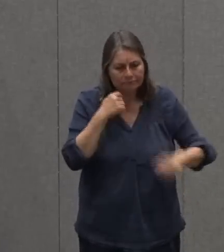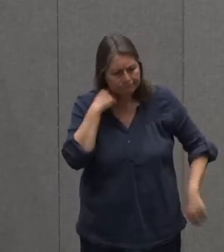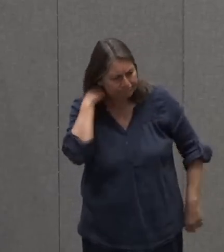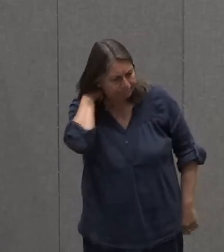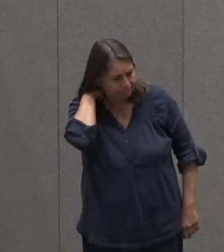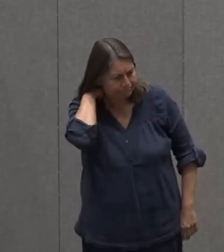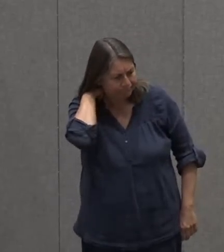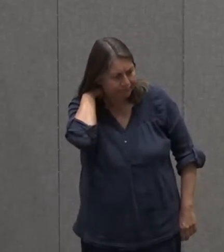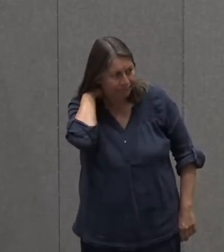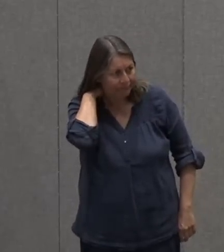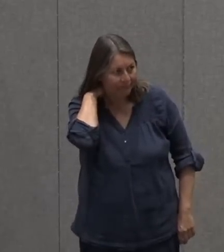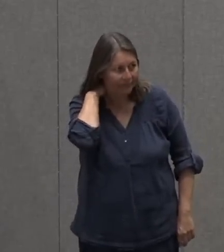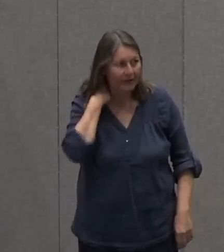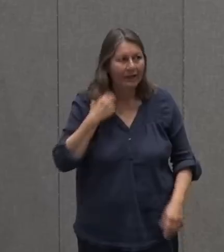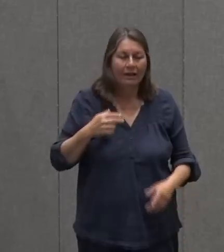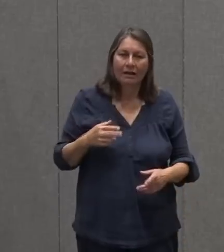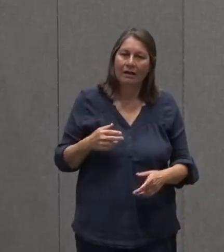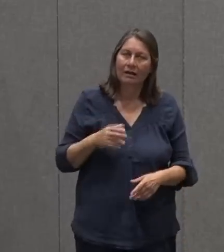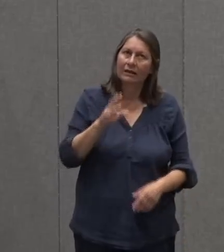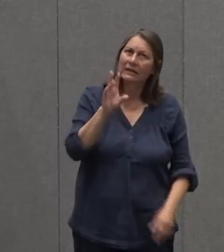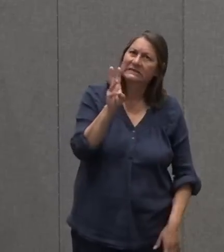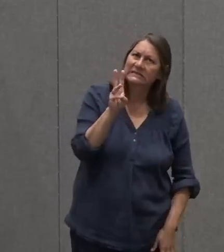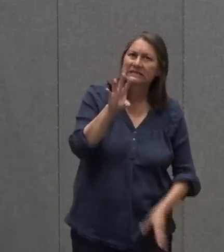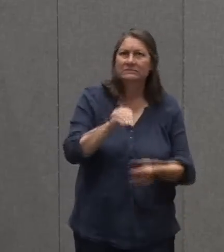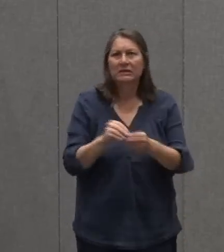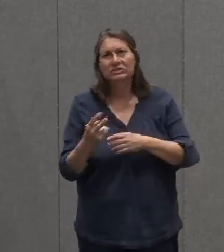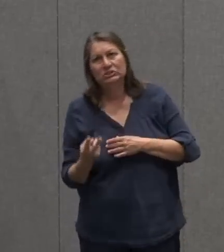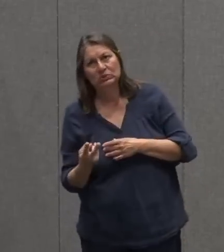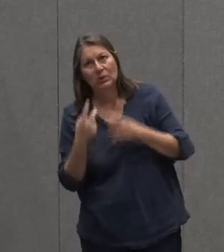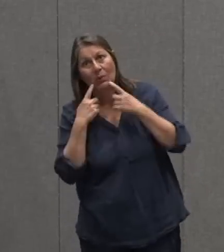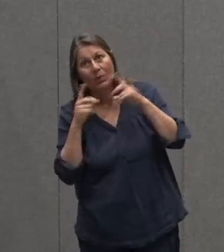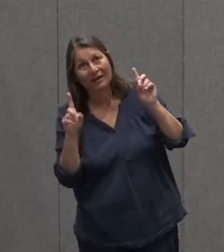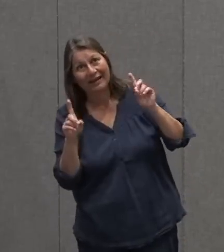I did a lot of six plus two, well, that works, it's eight.